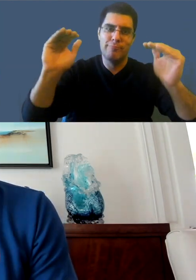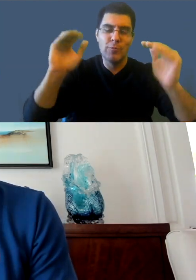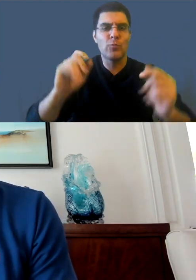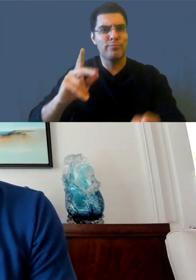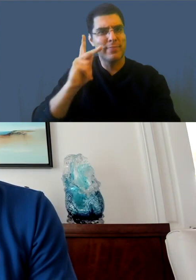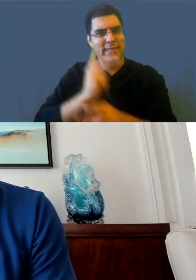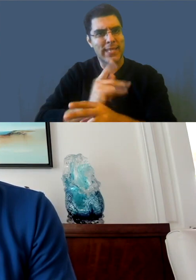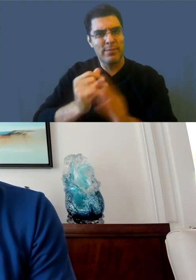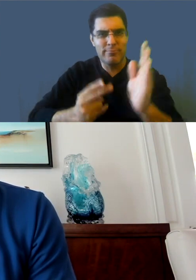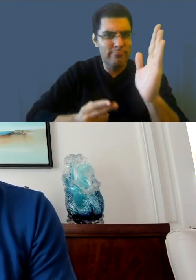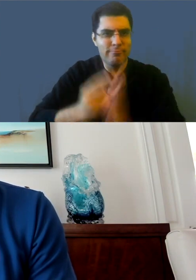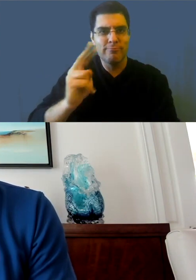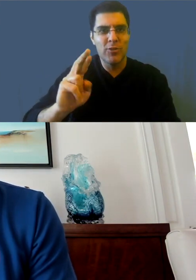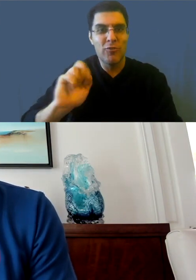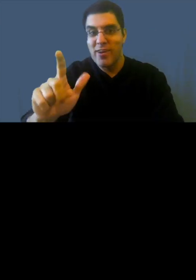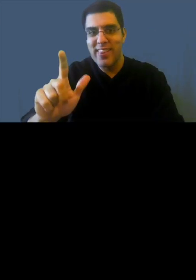So, thank you and keep it real.